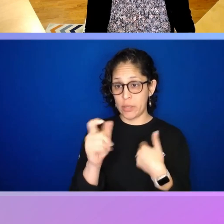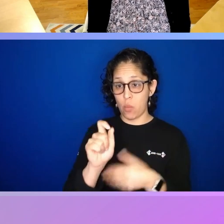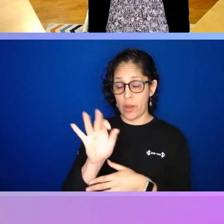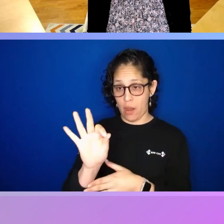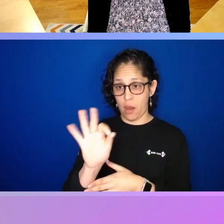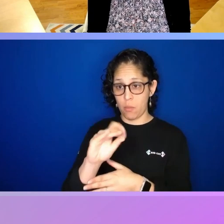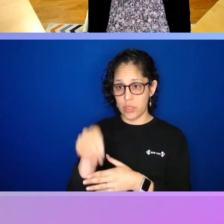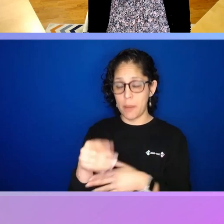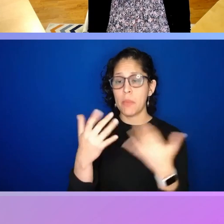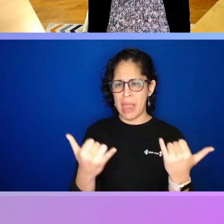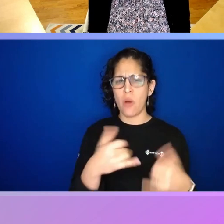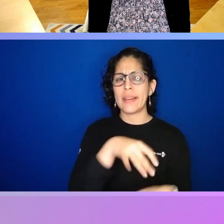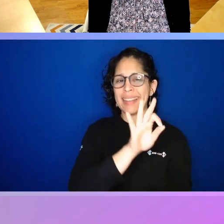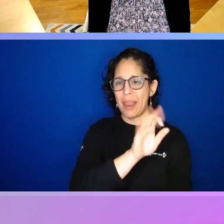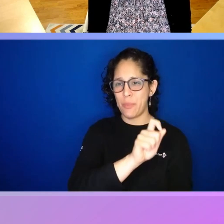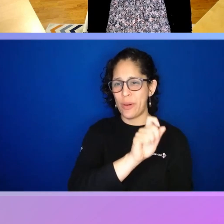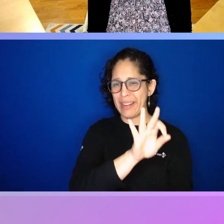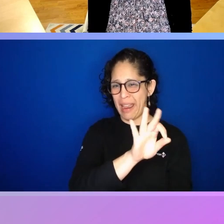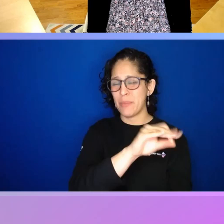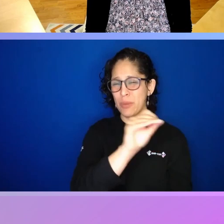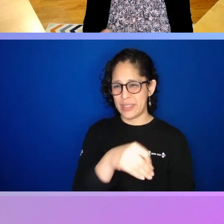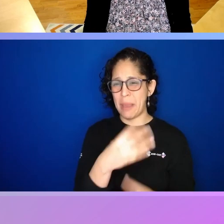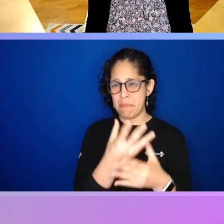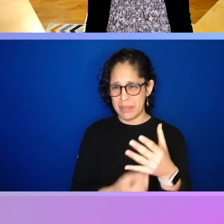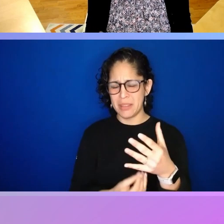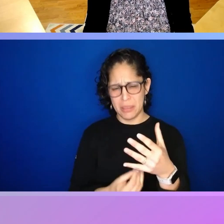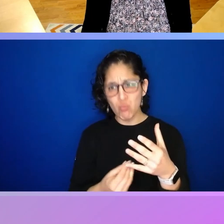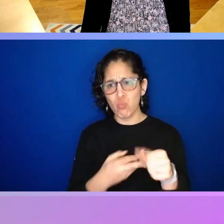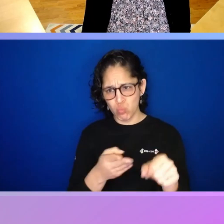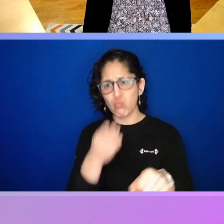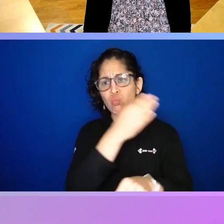ways screen reader users navigate a page. When we make